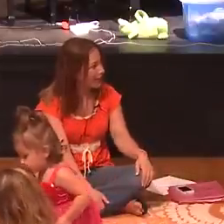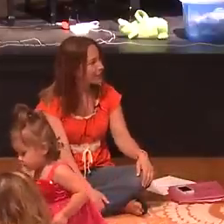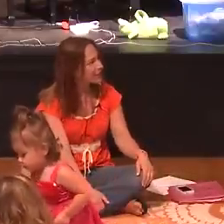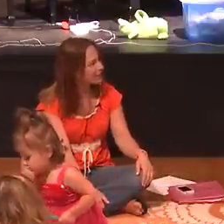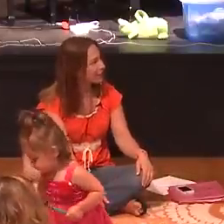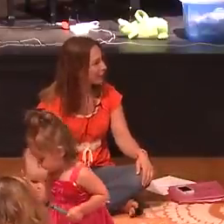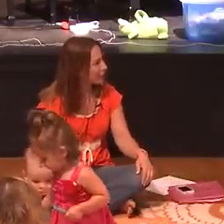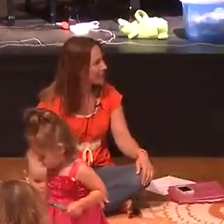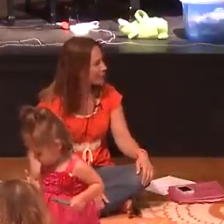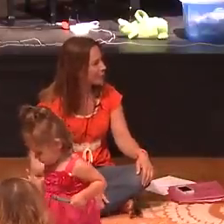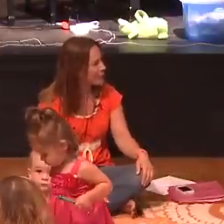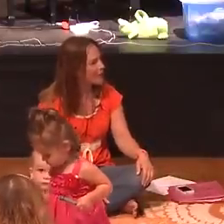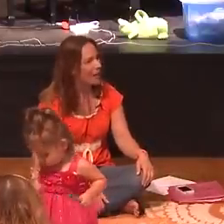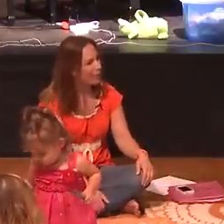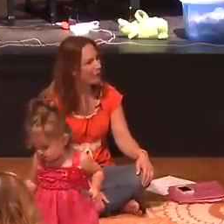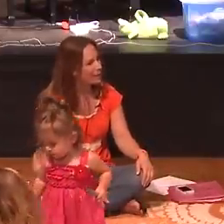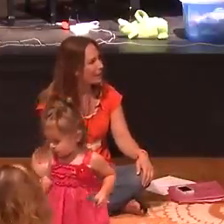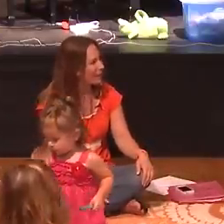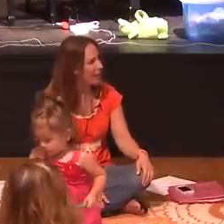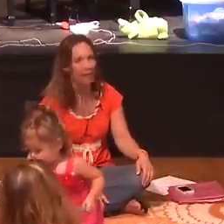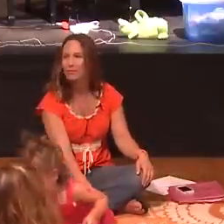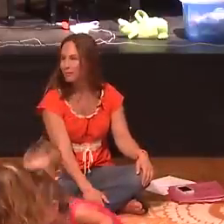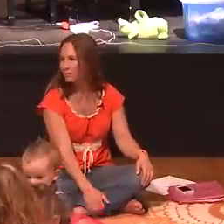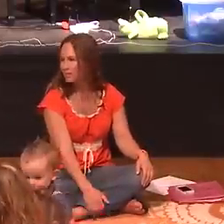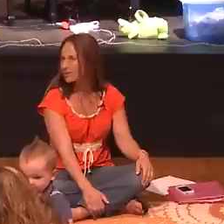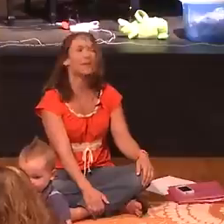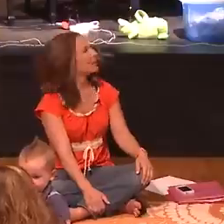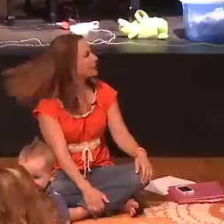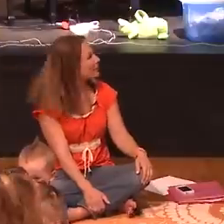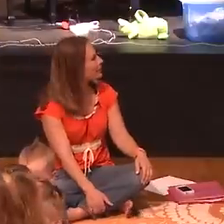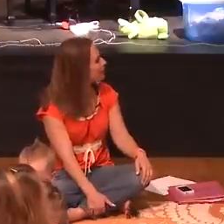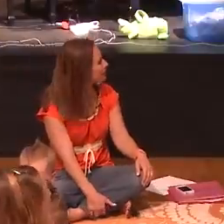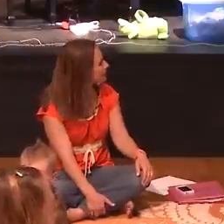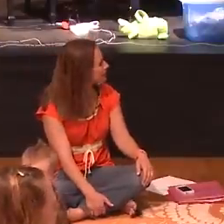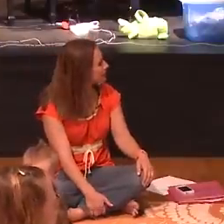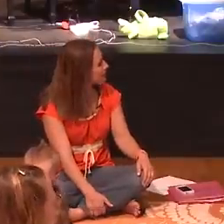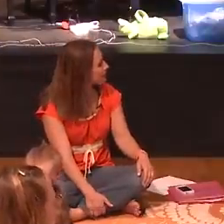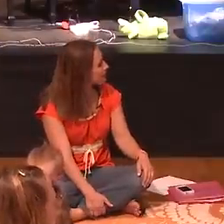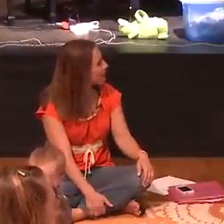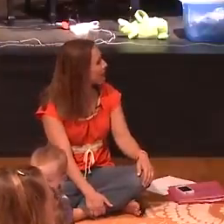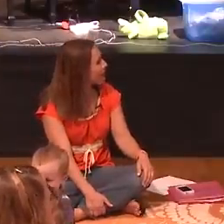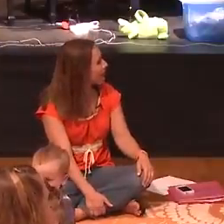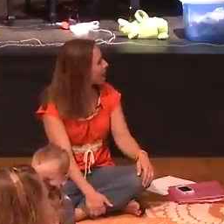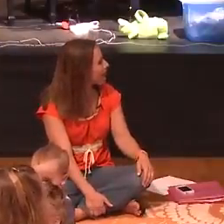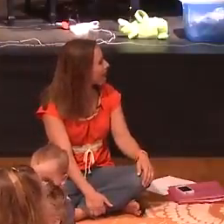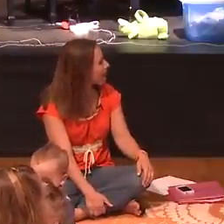Okay yes, yes. Fewer tantrums. I think all parents might like that. We started about it was like 18 months,